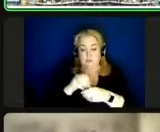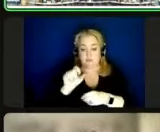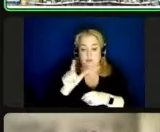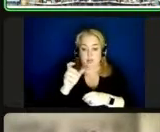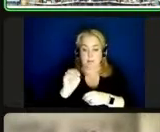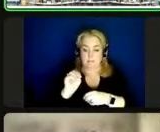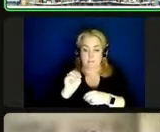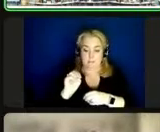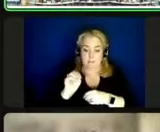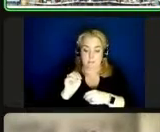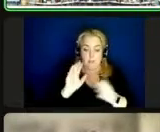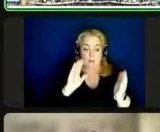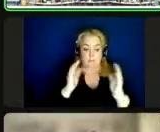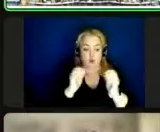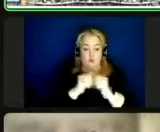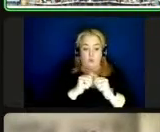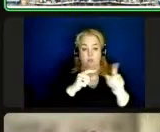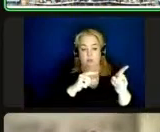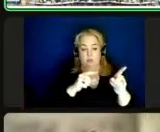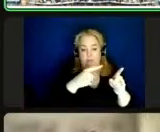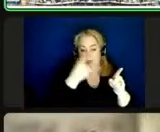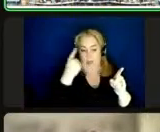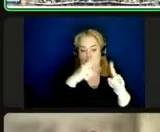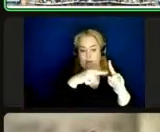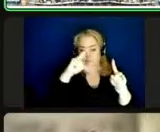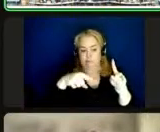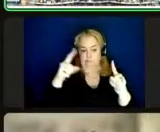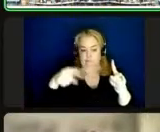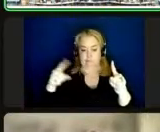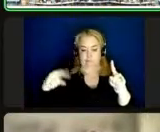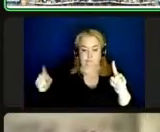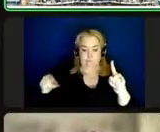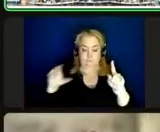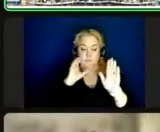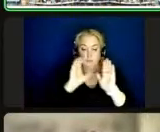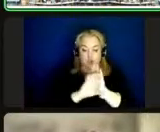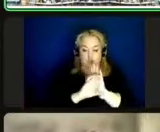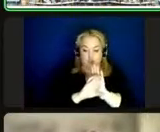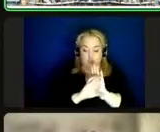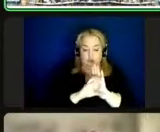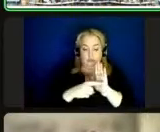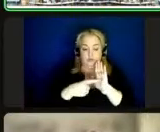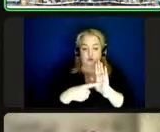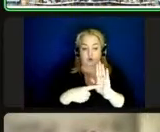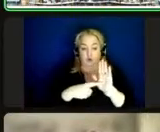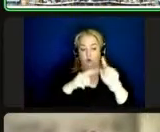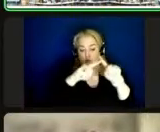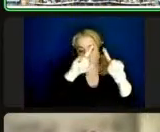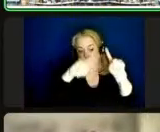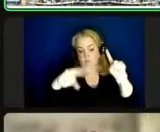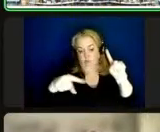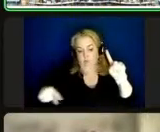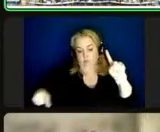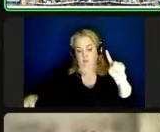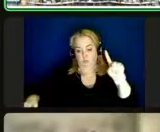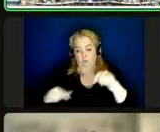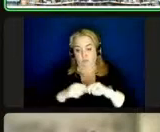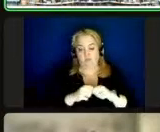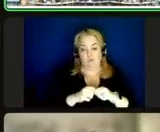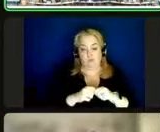EMPLOYEES IN GENERAL FIVE